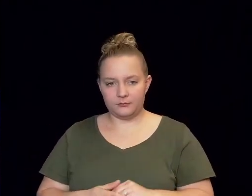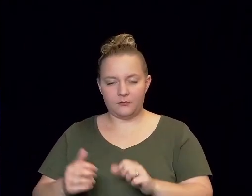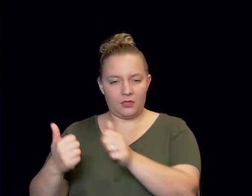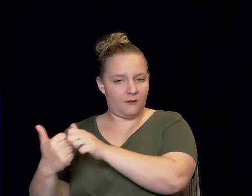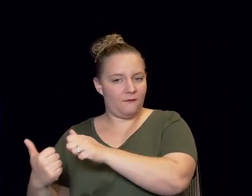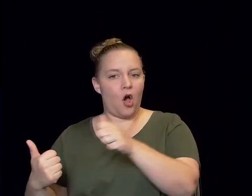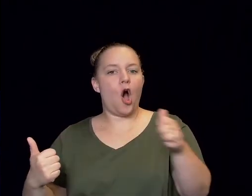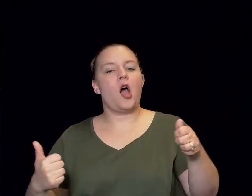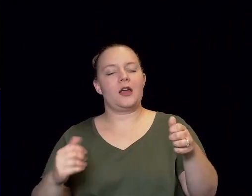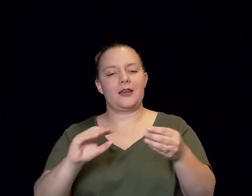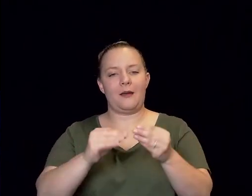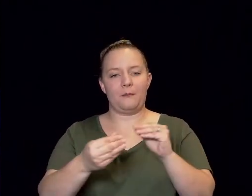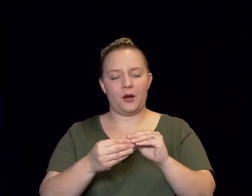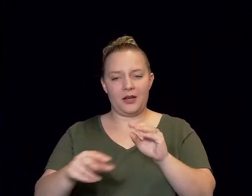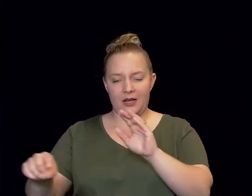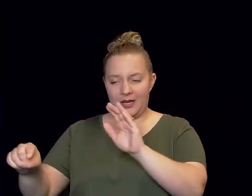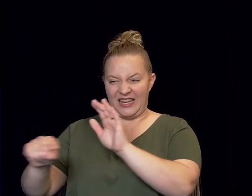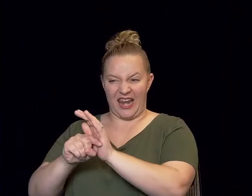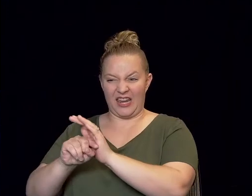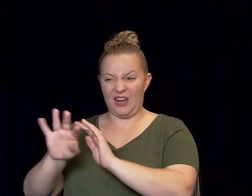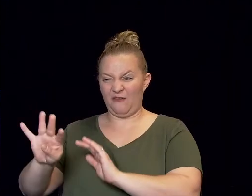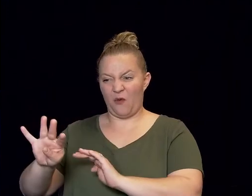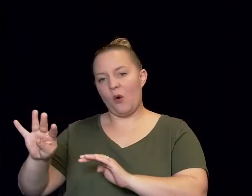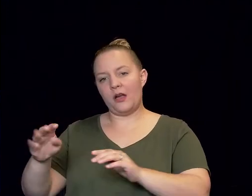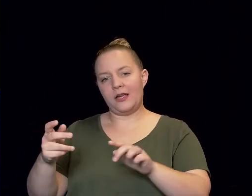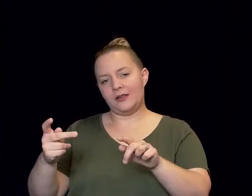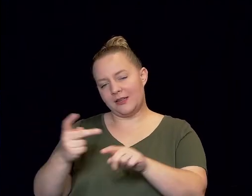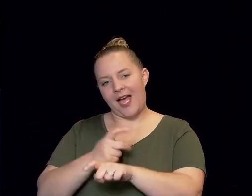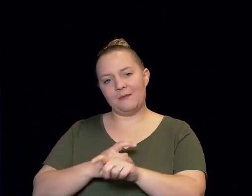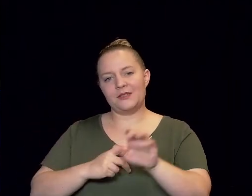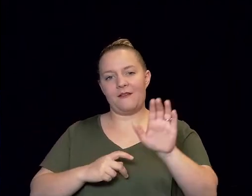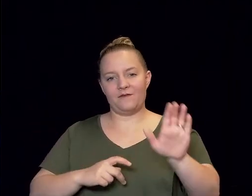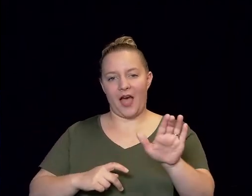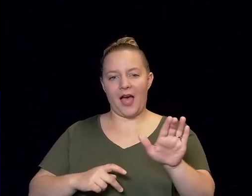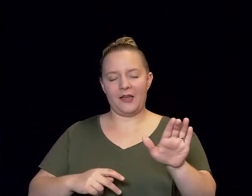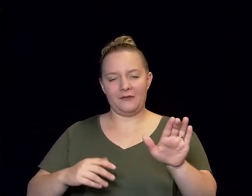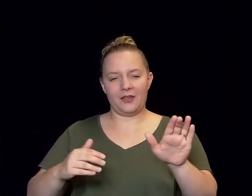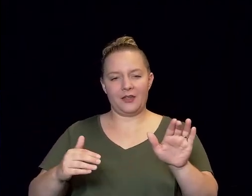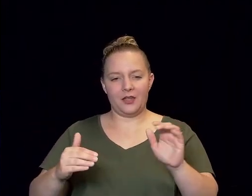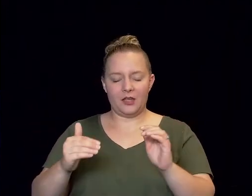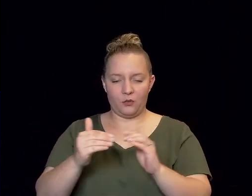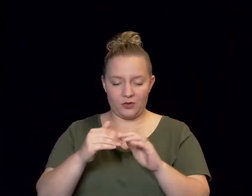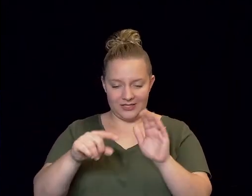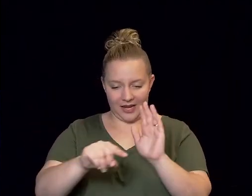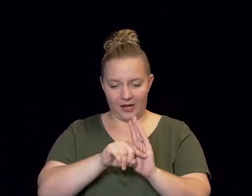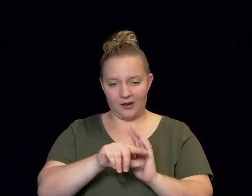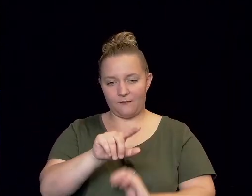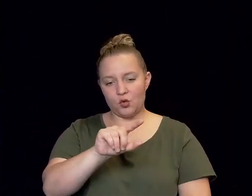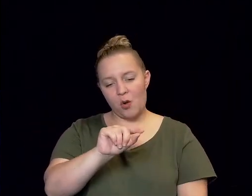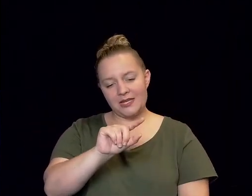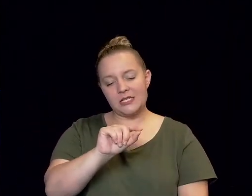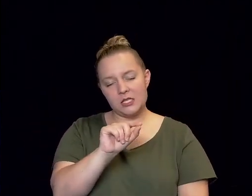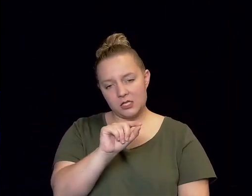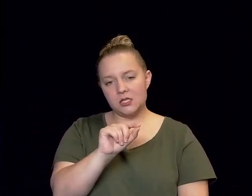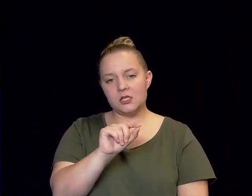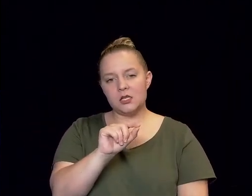I'm going to take -4 times 5 and I get -20. And then, I'm gonna bring down my